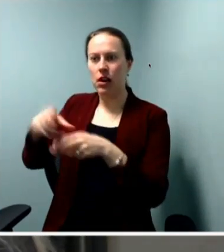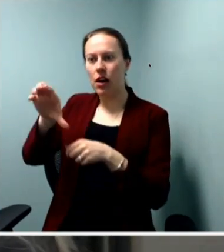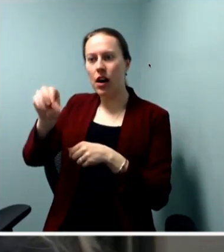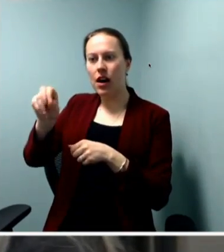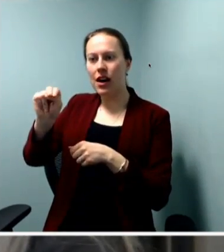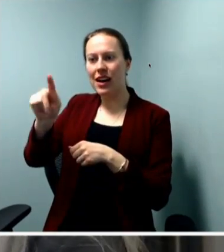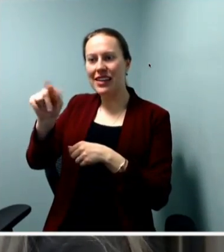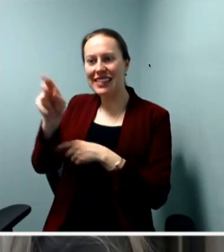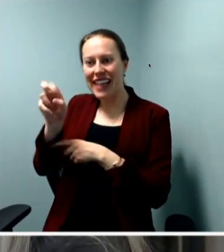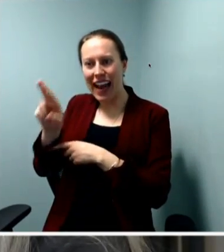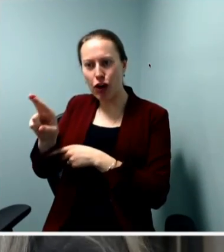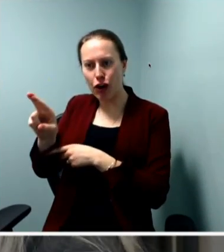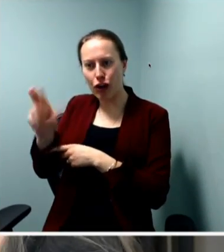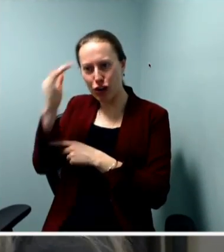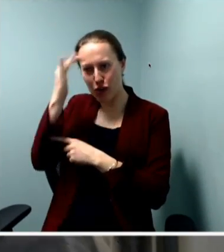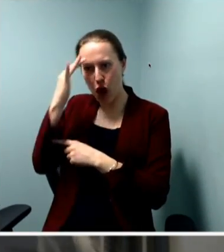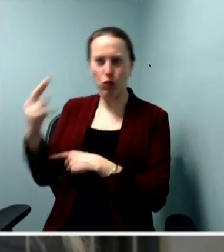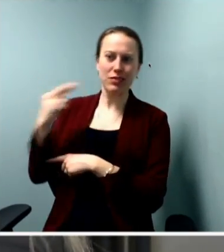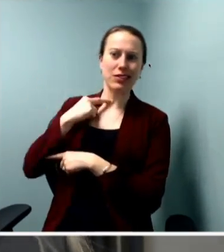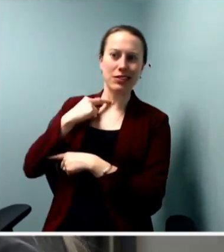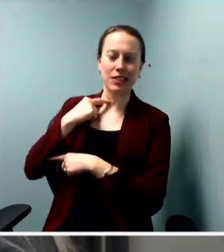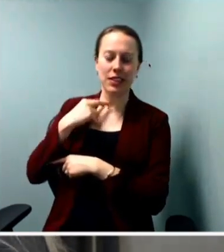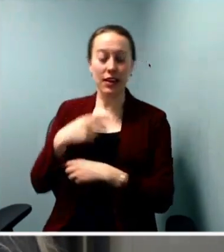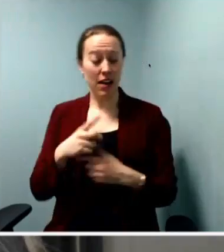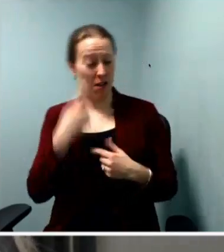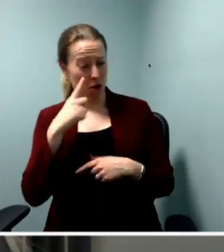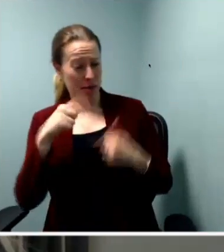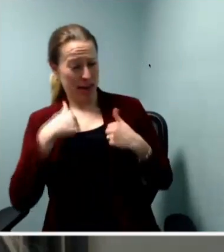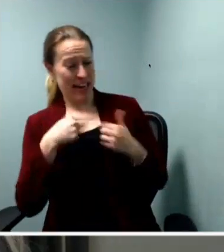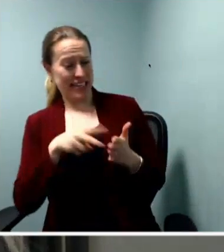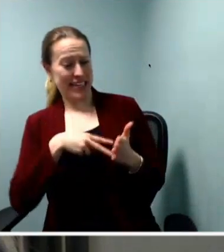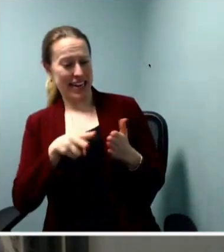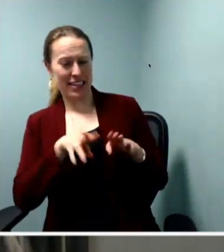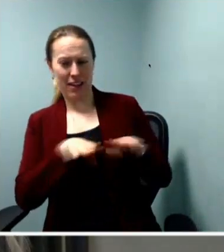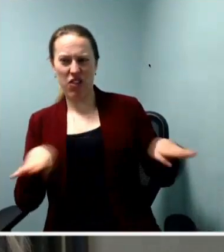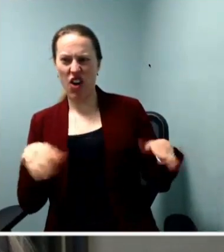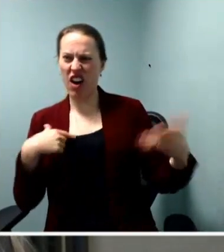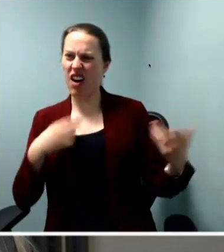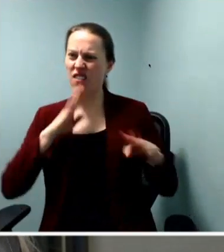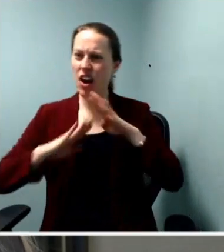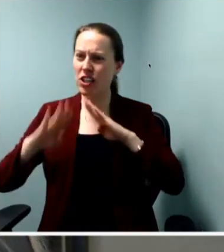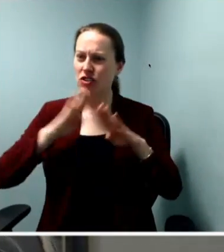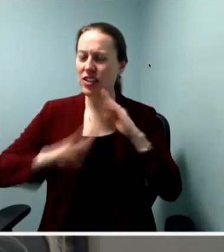I find it really frustrating. I like to-- I rode jumping horses, I like to go fast, you know.